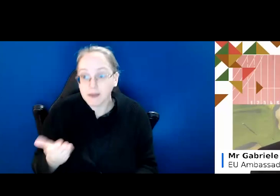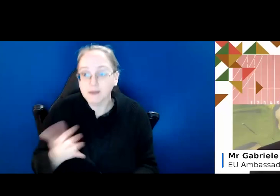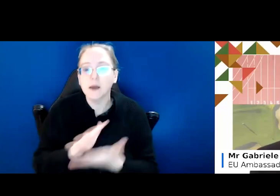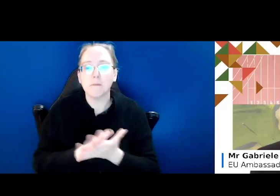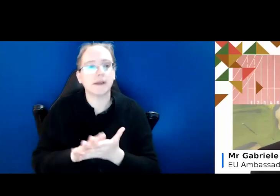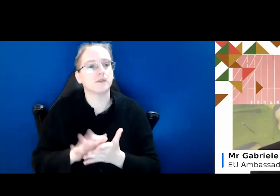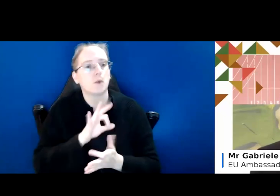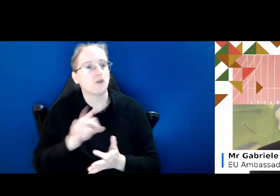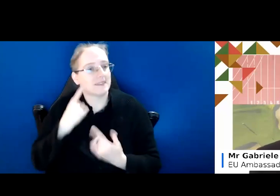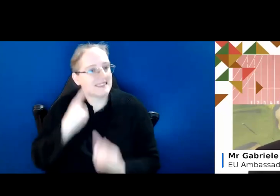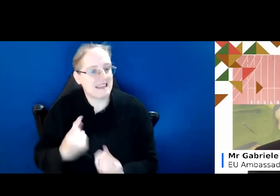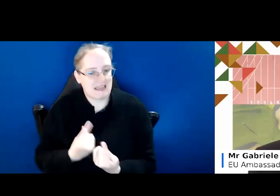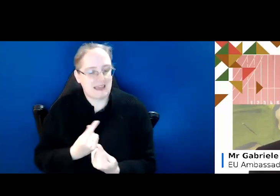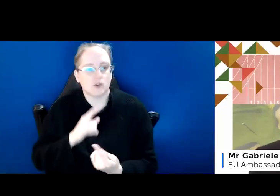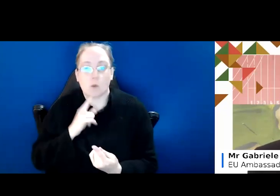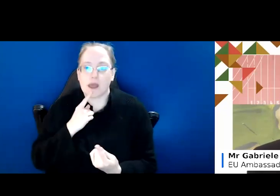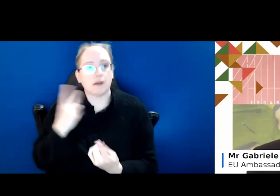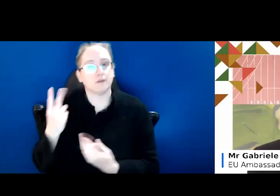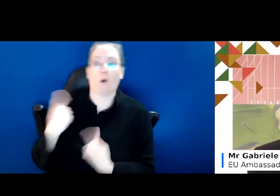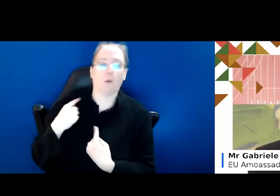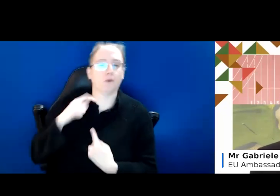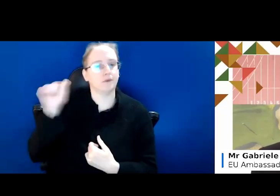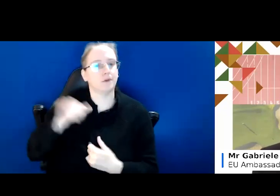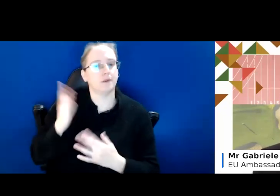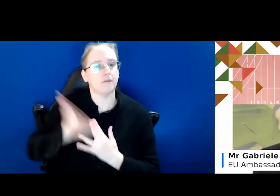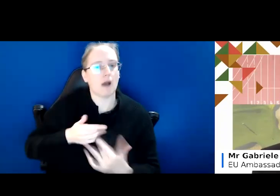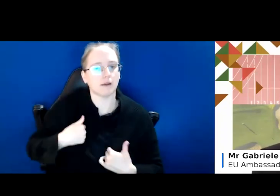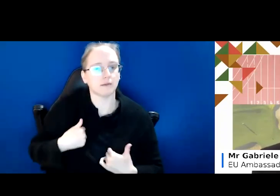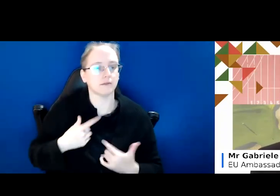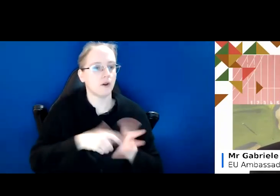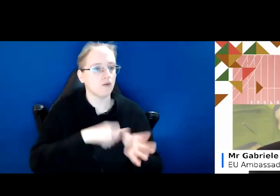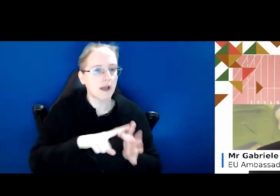Race, gender, religion or sexual preference.